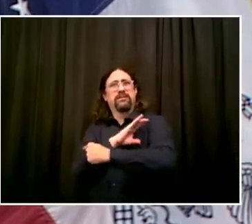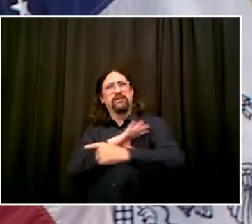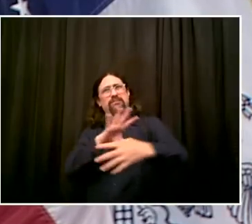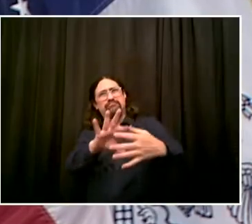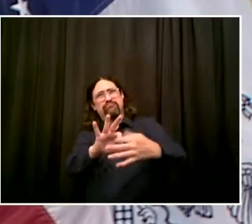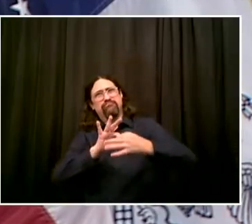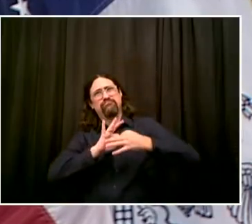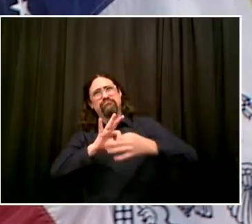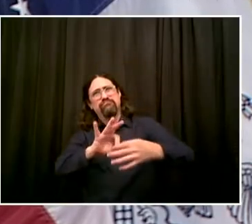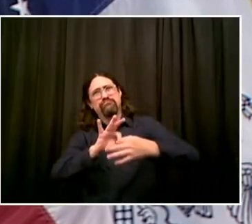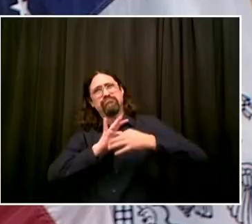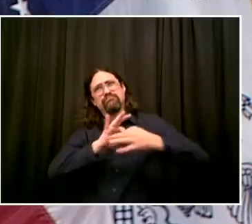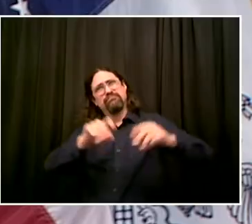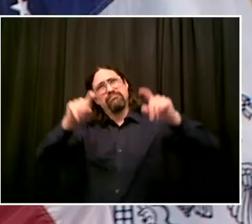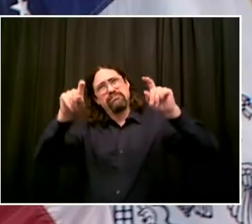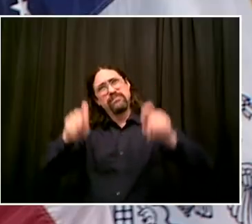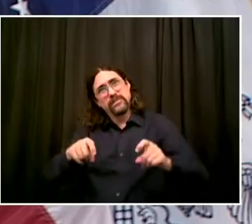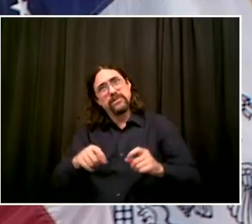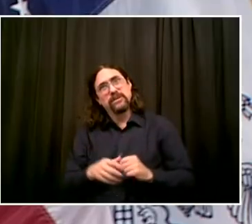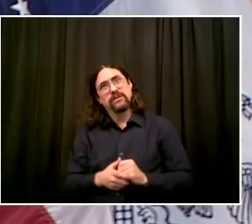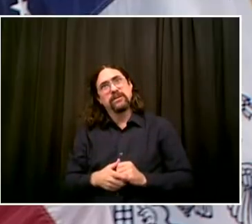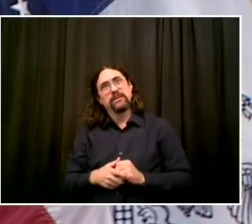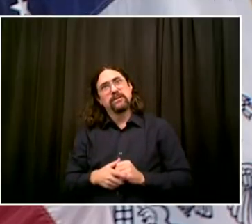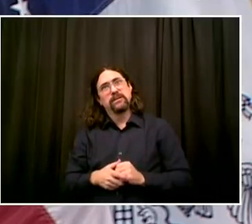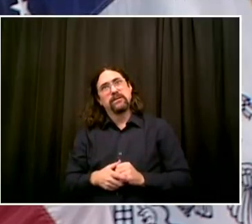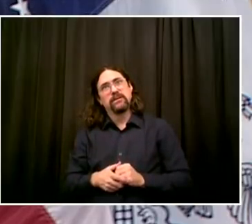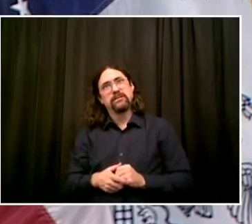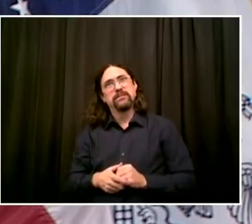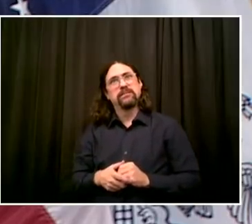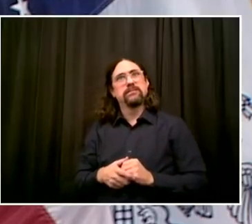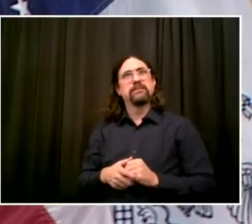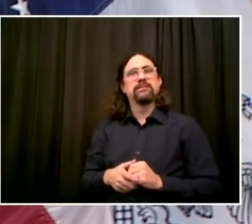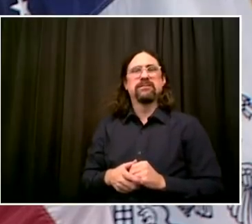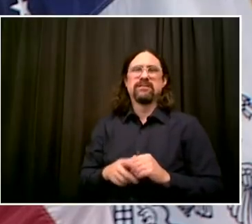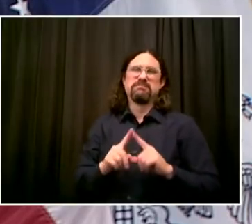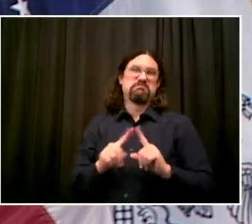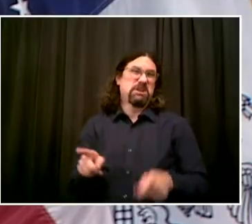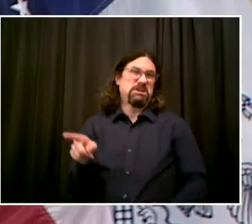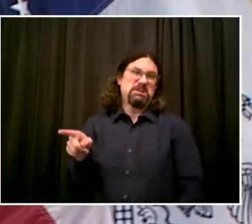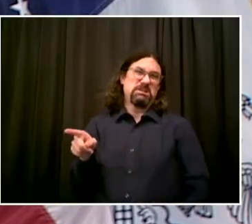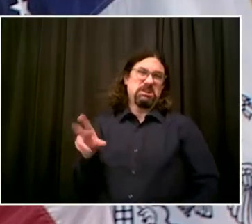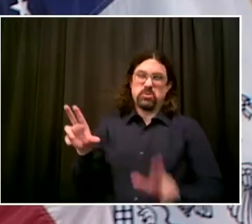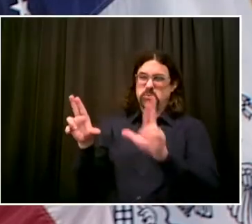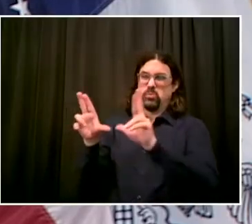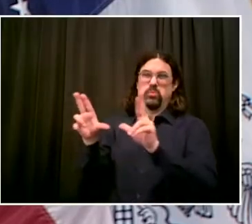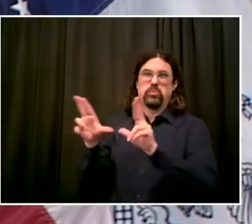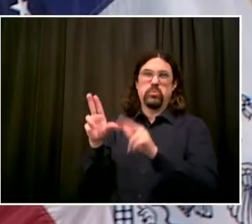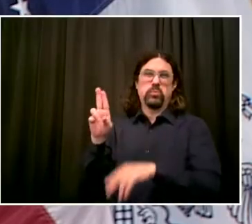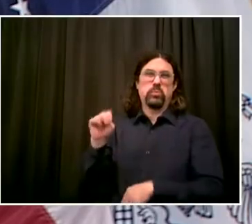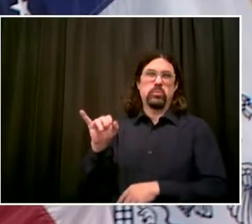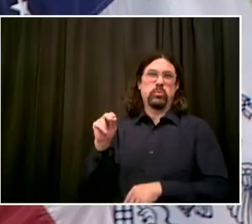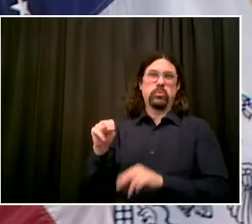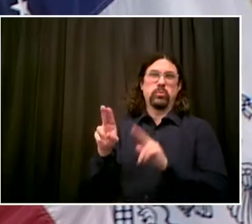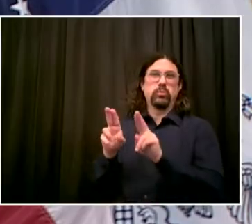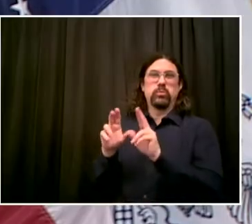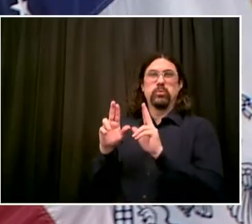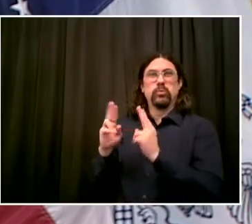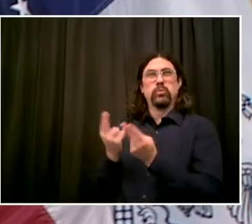PRACTICED DIVISION. THEY DO NOT TRY TO HELP US MOVE FORWARD. I HAVEE BEN FIGHTING WITH THEM FOR YEARS. THEY HAVE BEEN